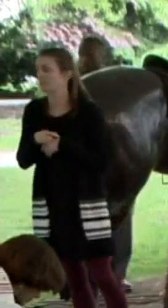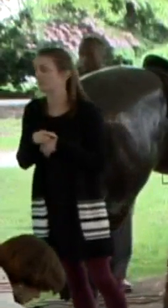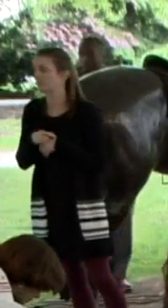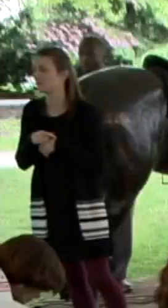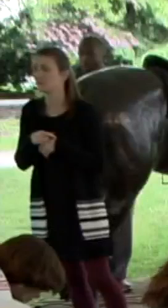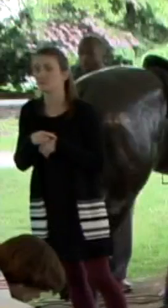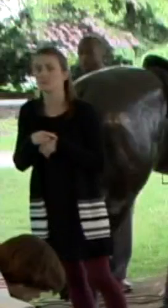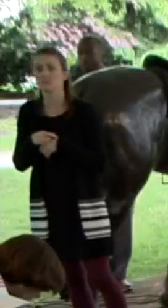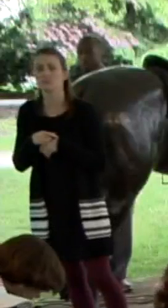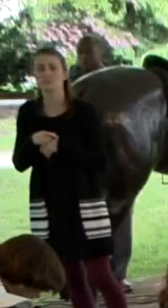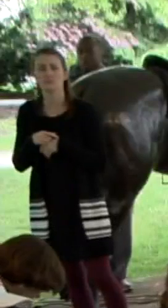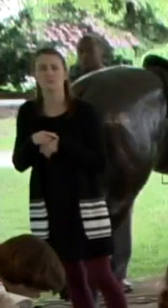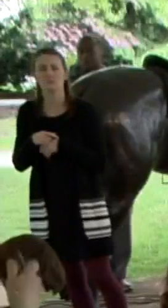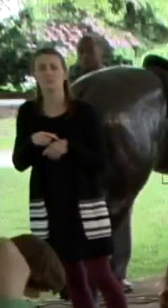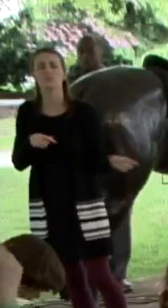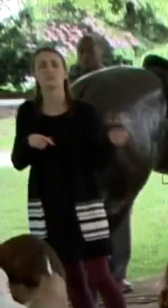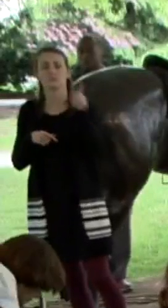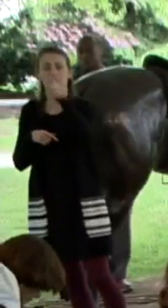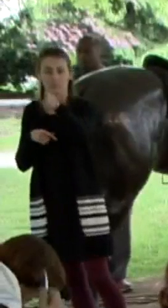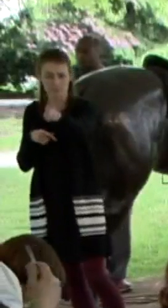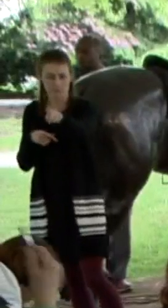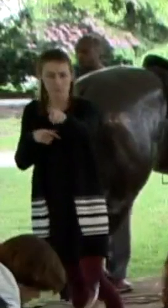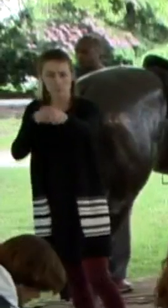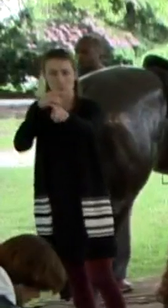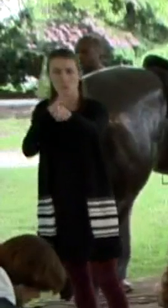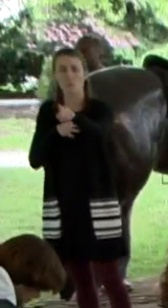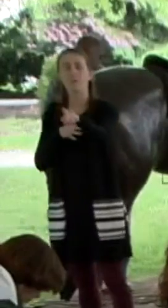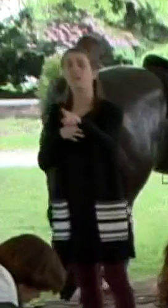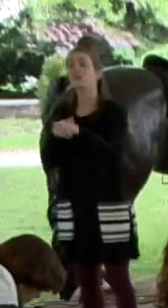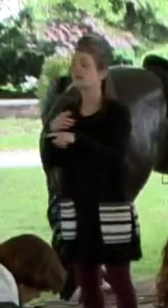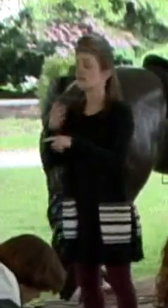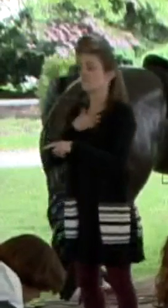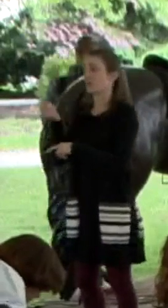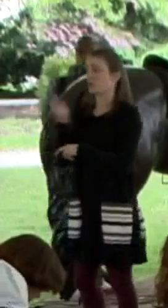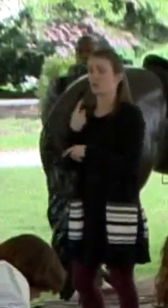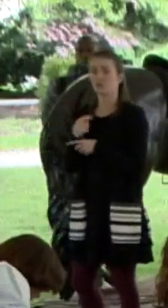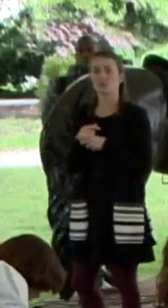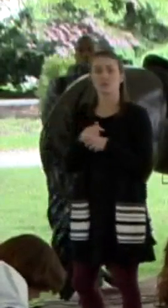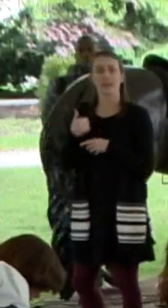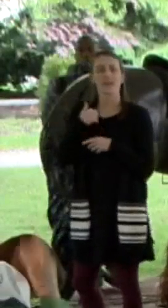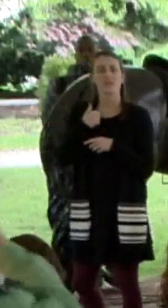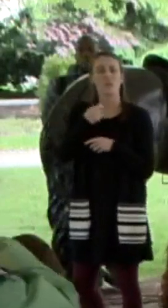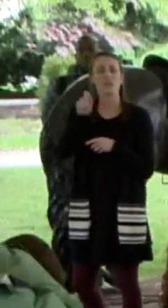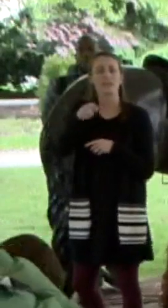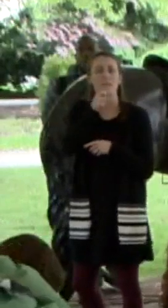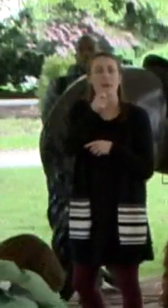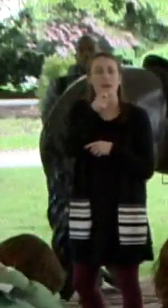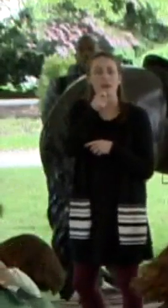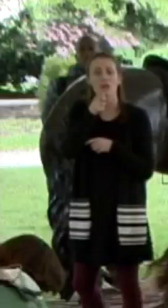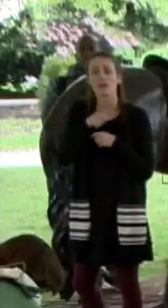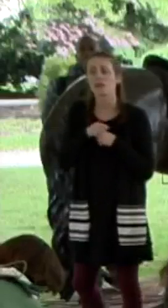WHO HAS A QUESTION? THEY ARE REPLACING THE BATTERY.